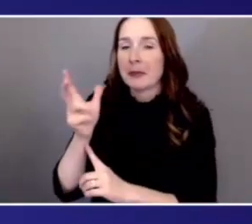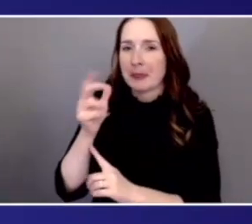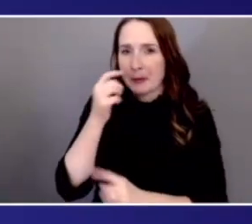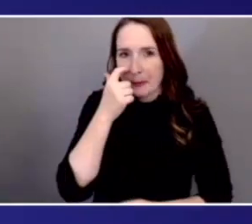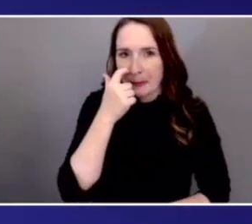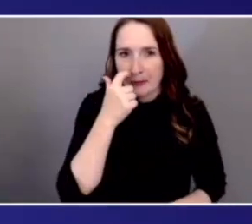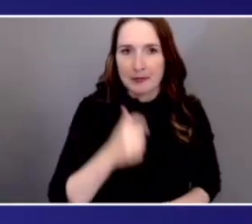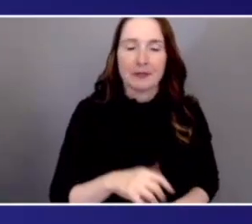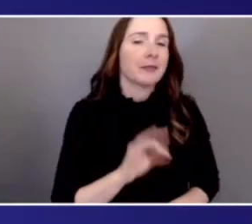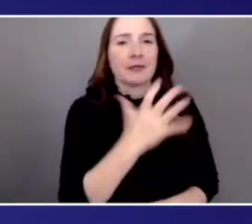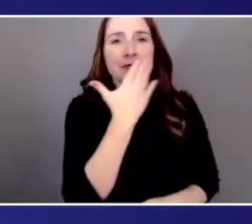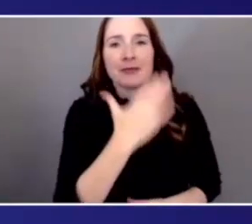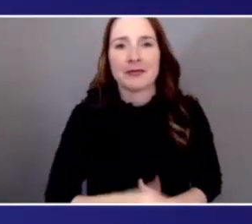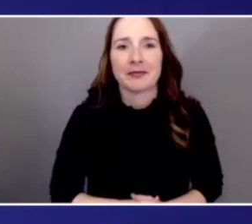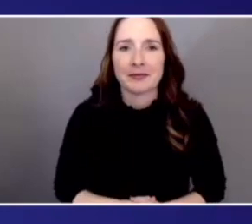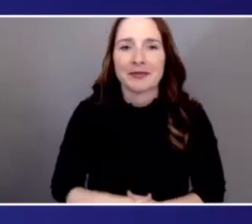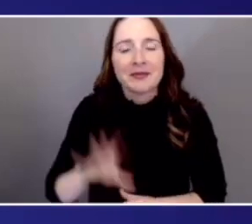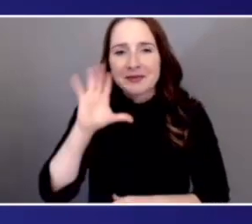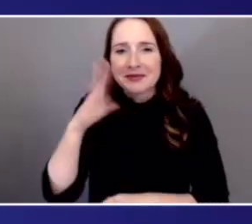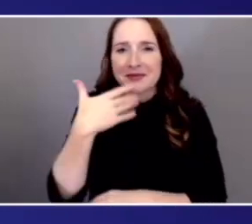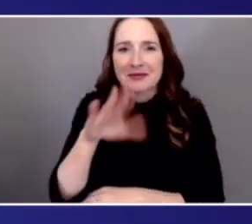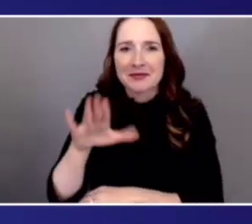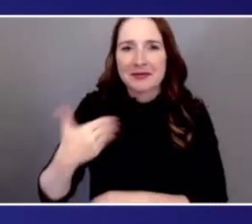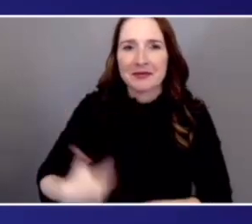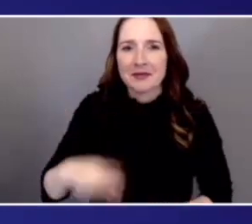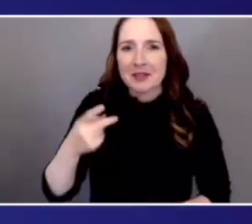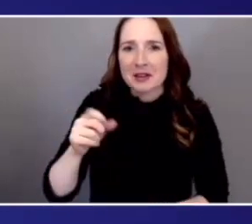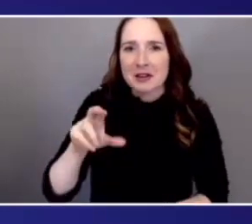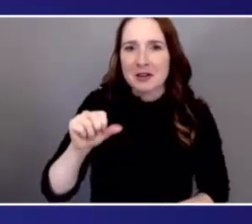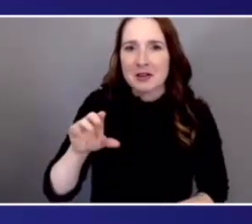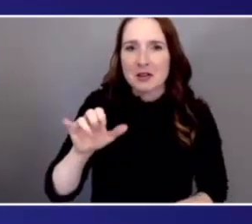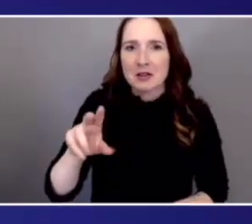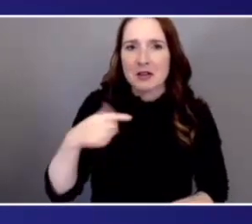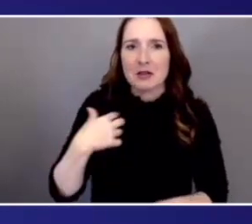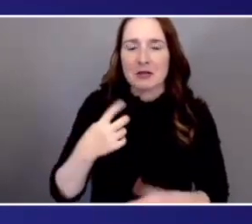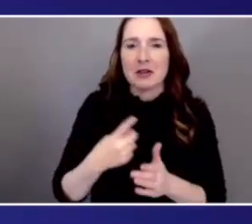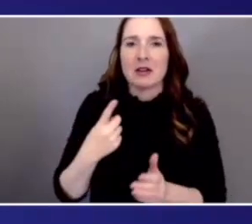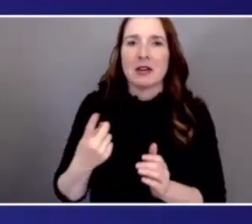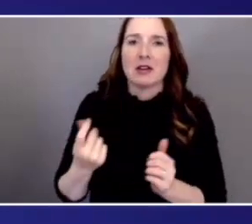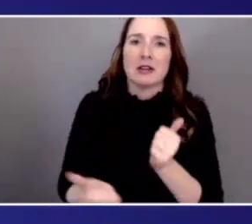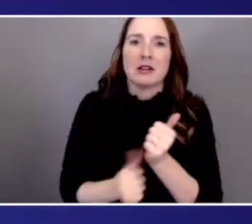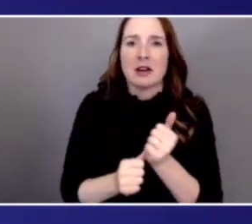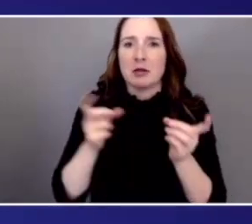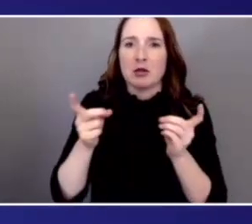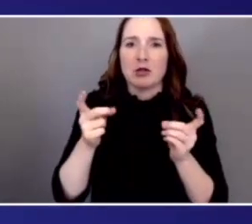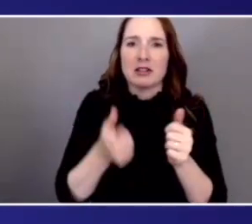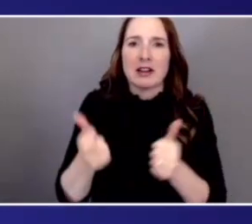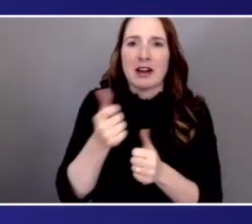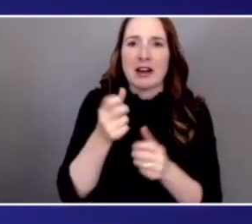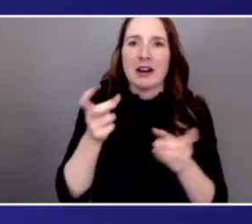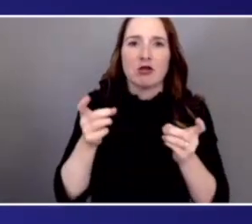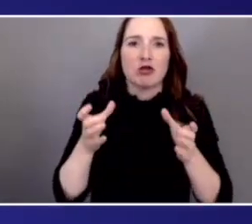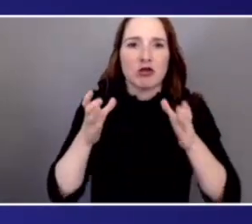Thank you. Good afternoon. My name is Persis You and I'm the deputy executive director and managing council of student bar protection center.